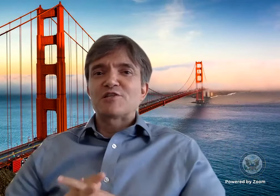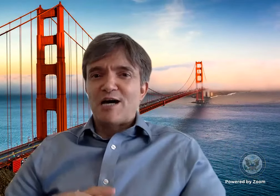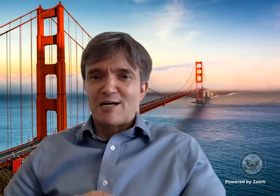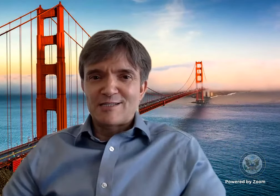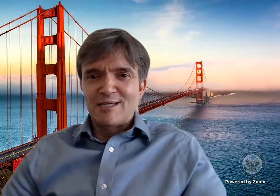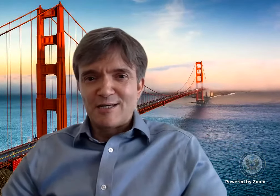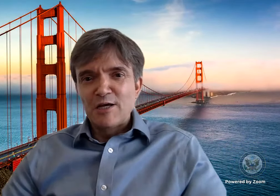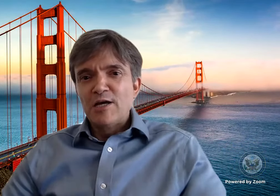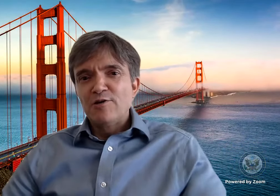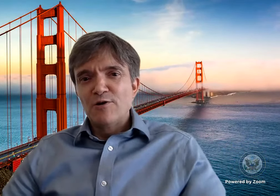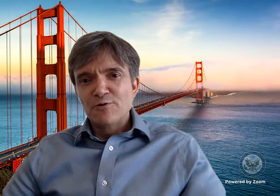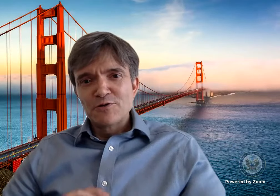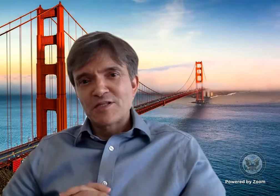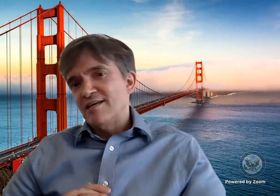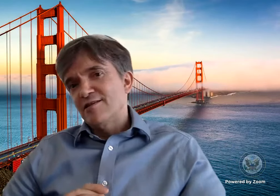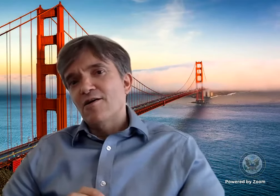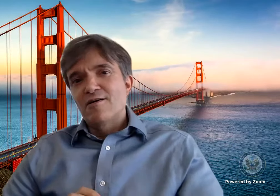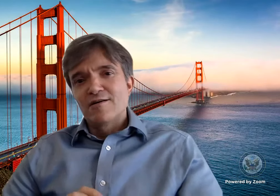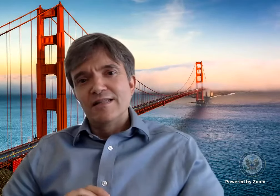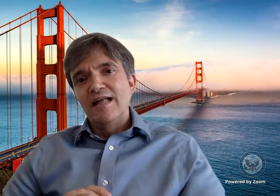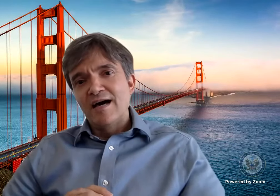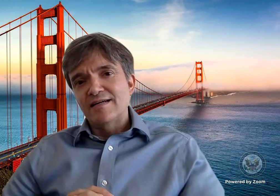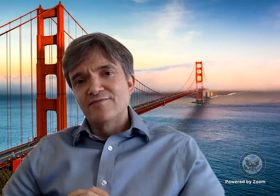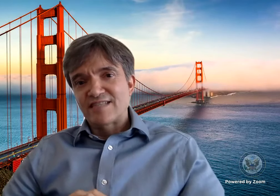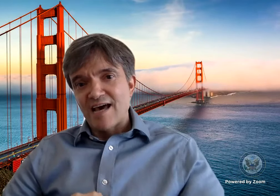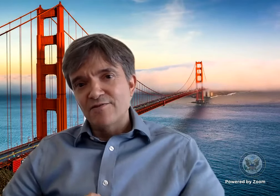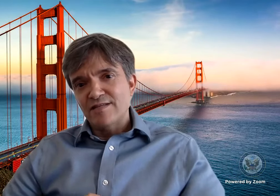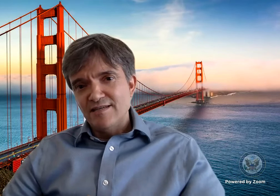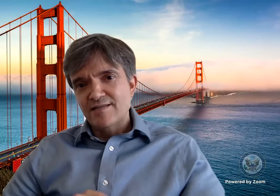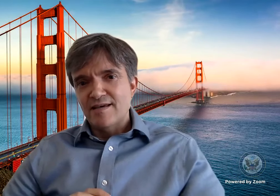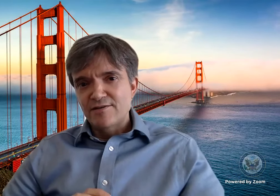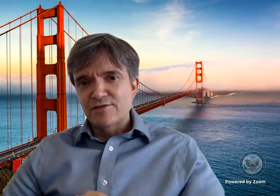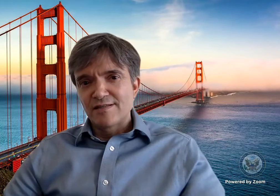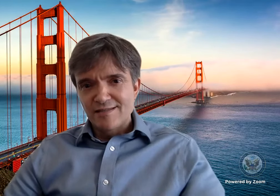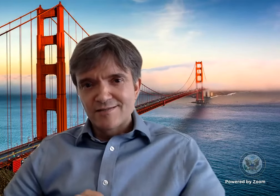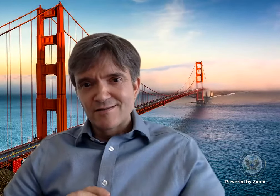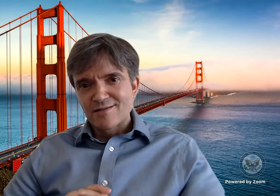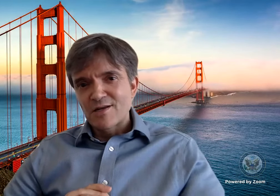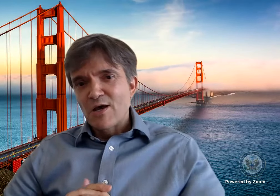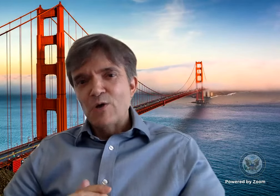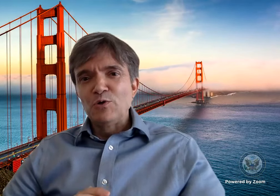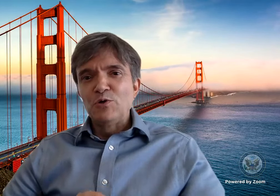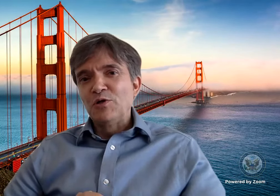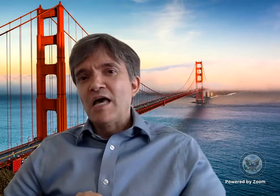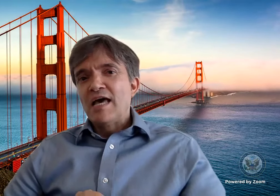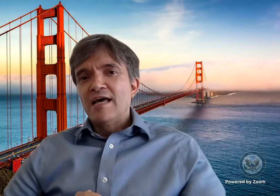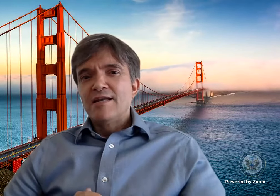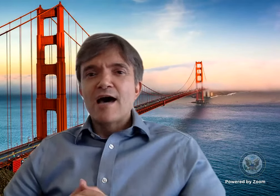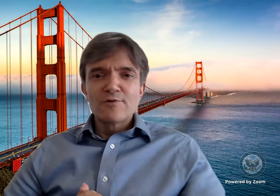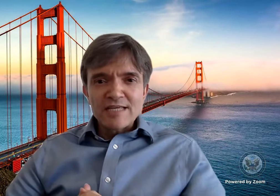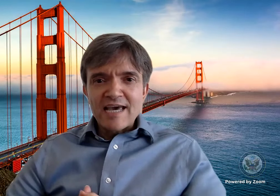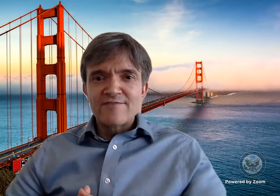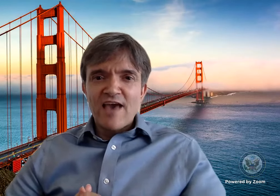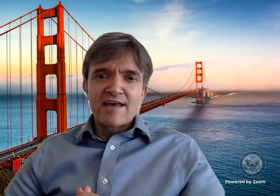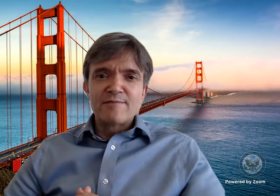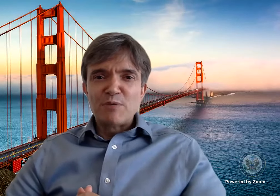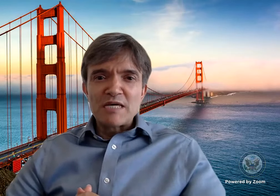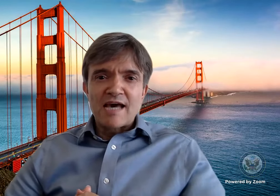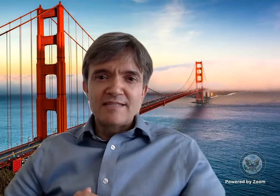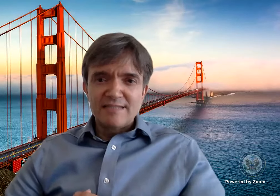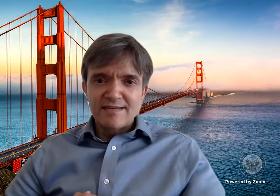to ASEAN knows that there are a lot of Southeast Asian leaders who not only have had a big idea,